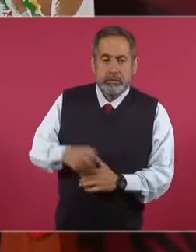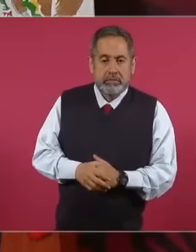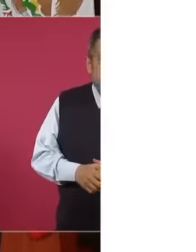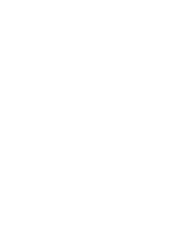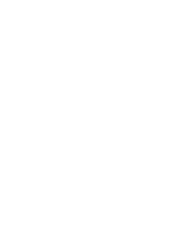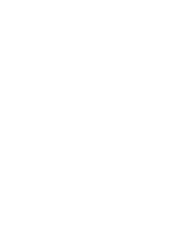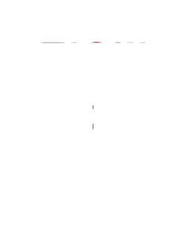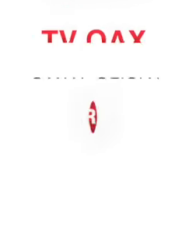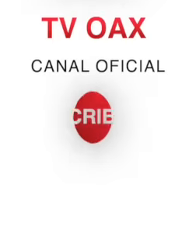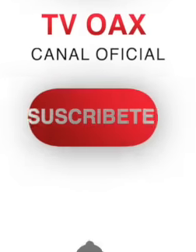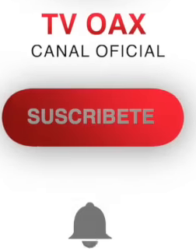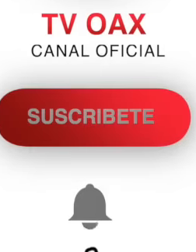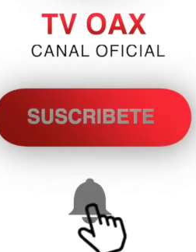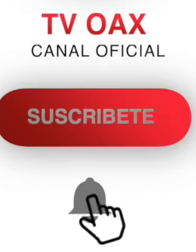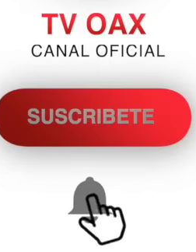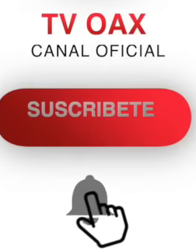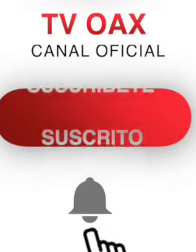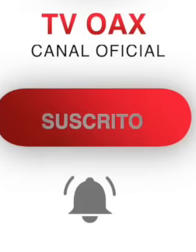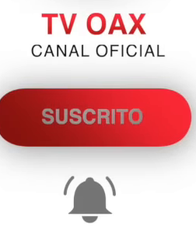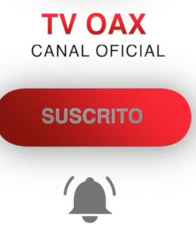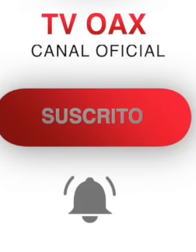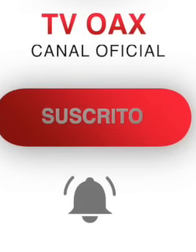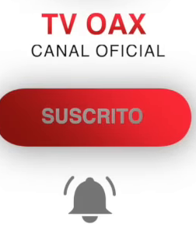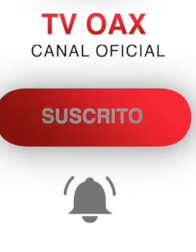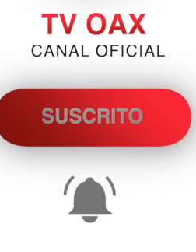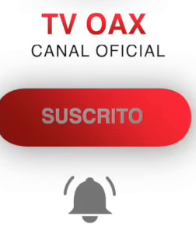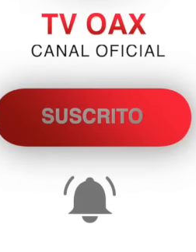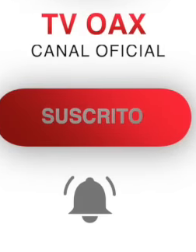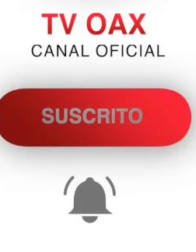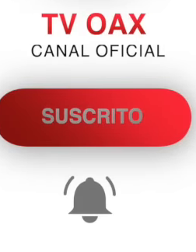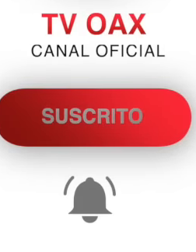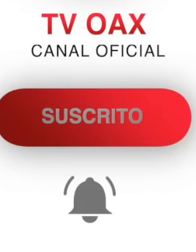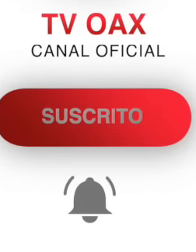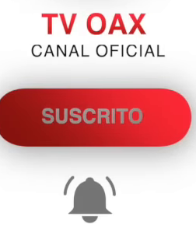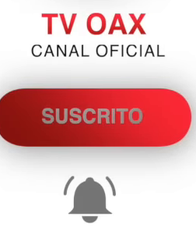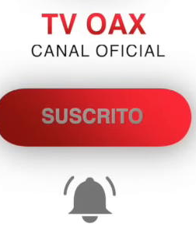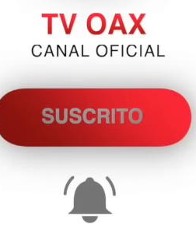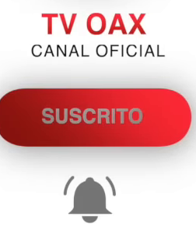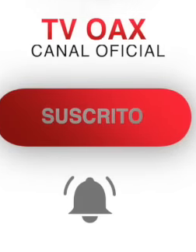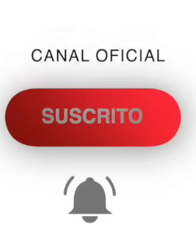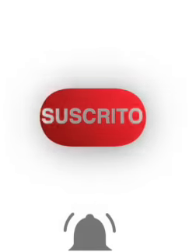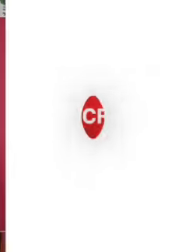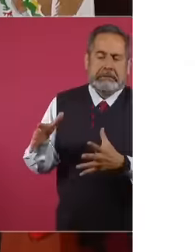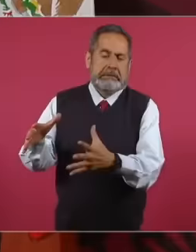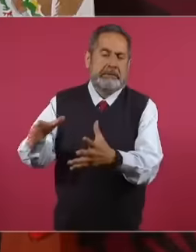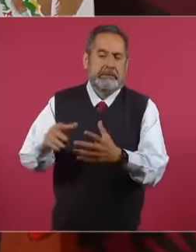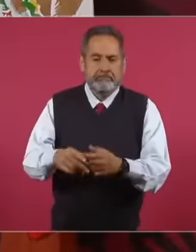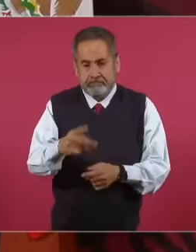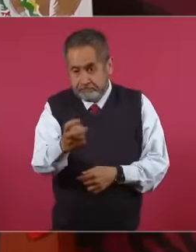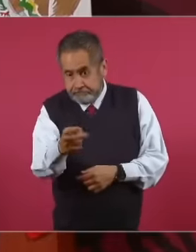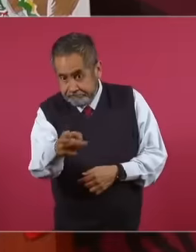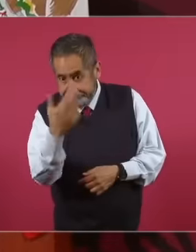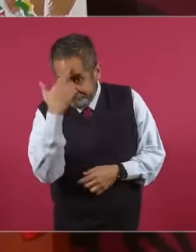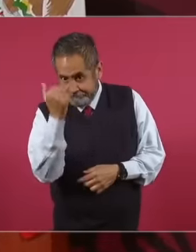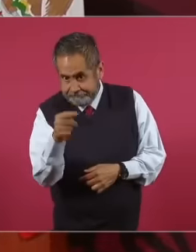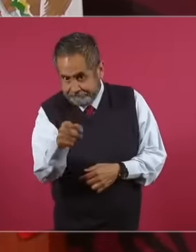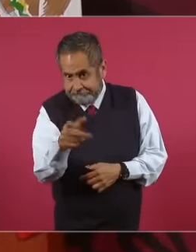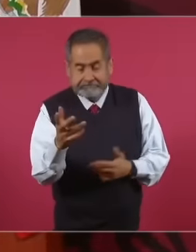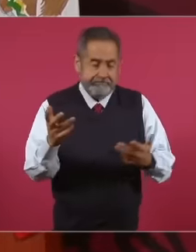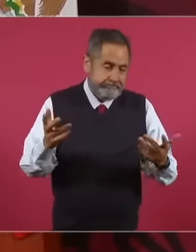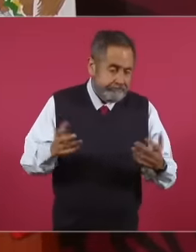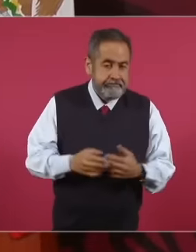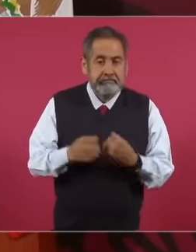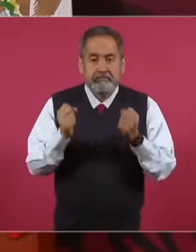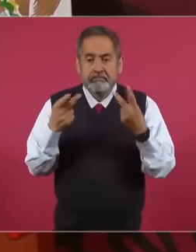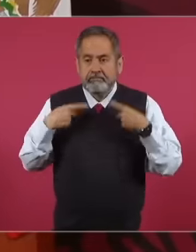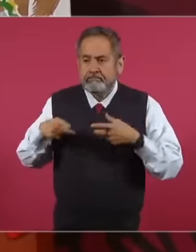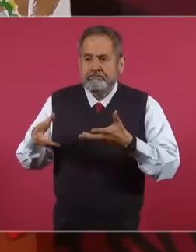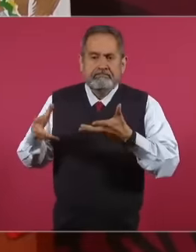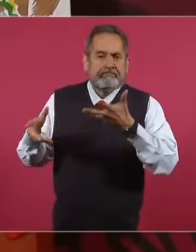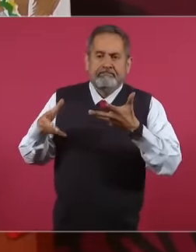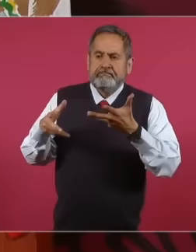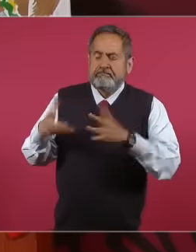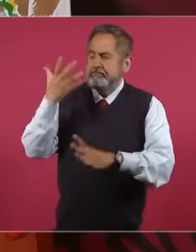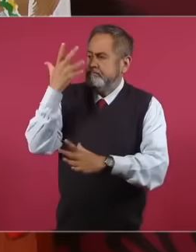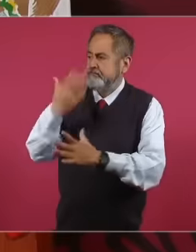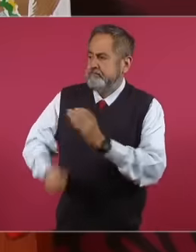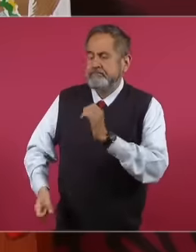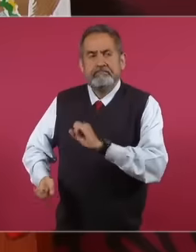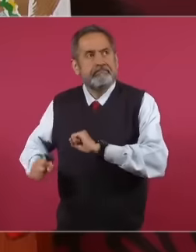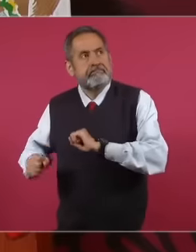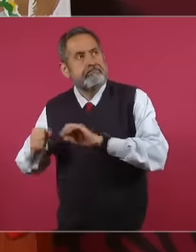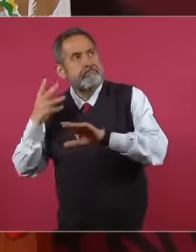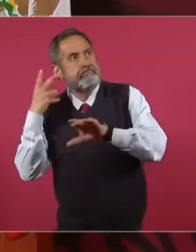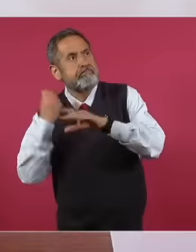people and that is why you are right, many had to go to find a life in the United States,